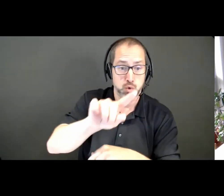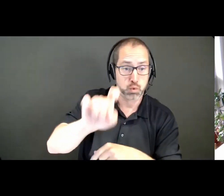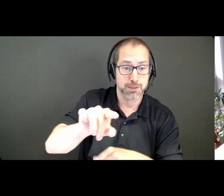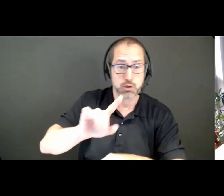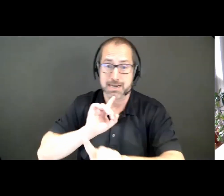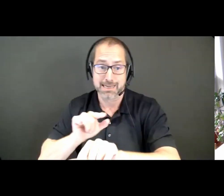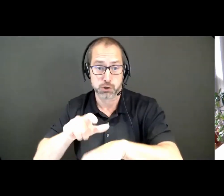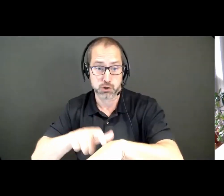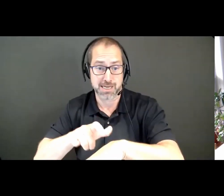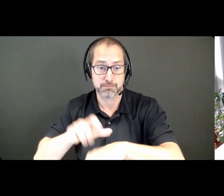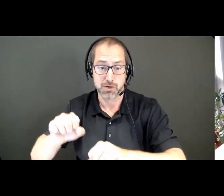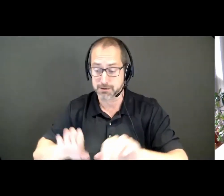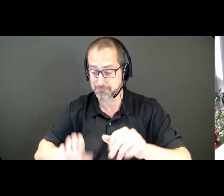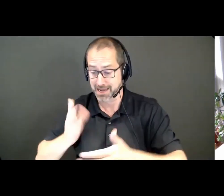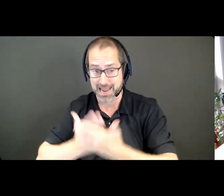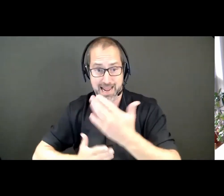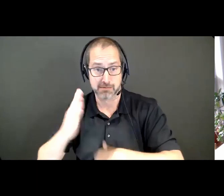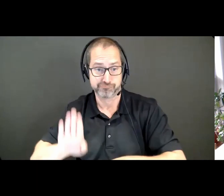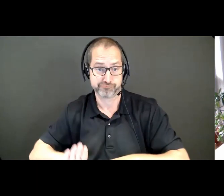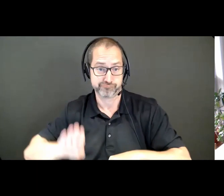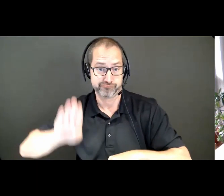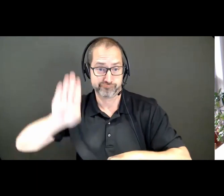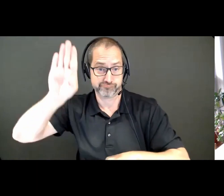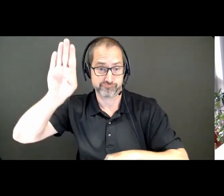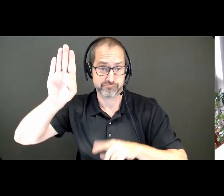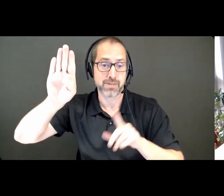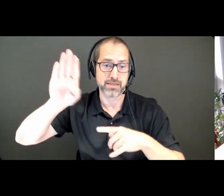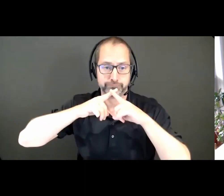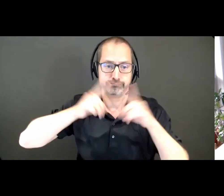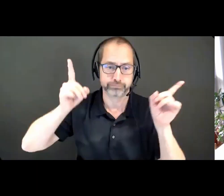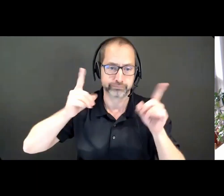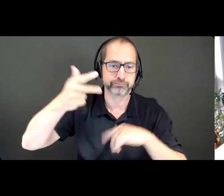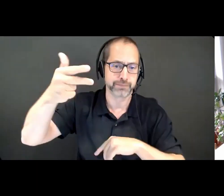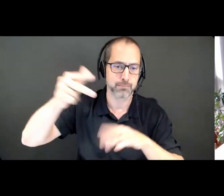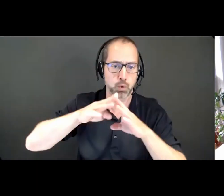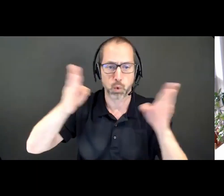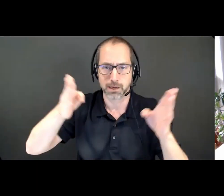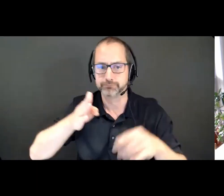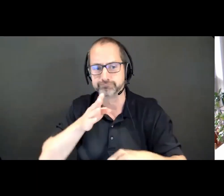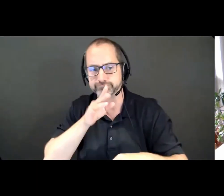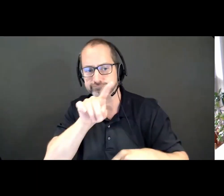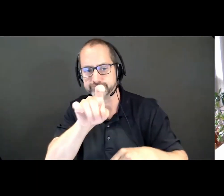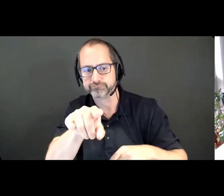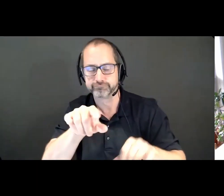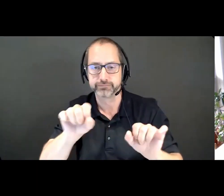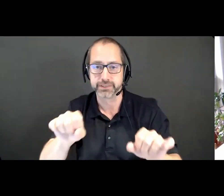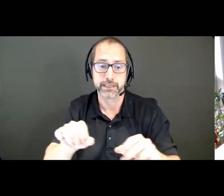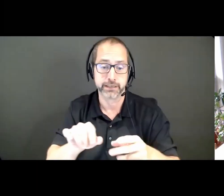your camera and your microphone to speak directly. You can also pose questions in the chat window